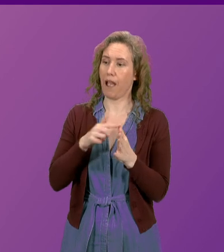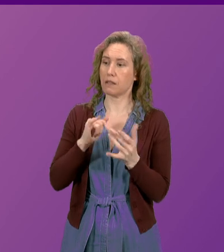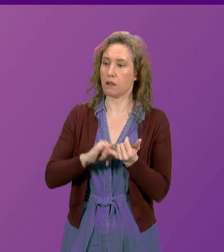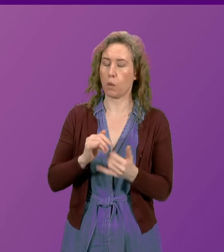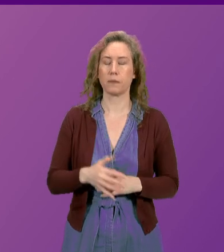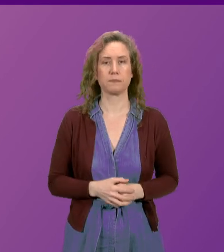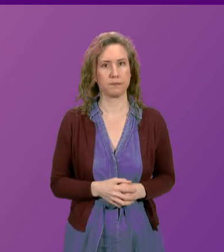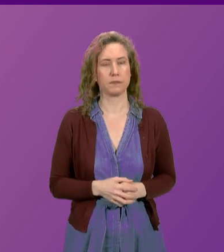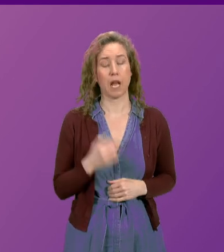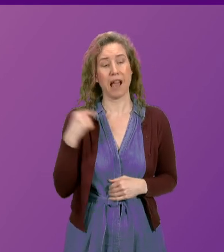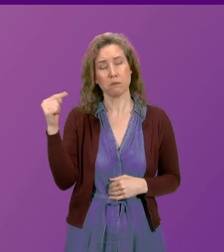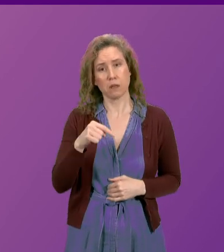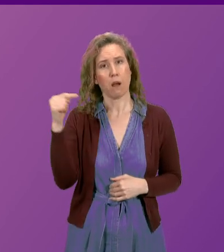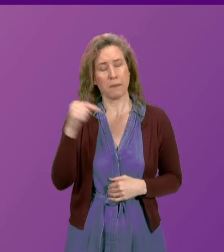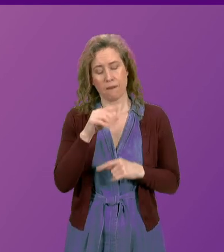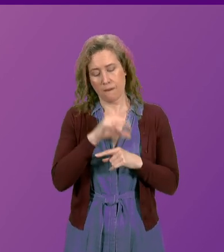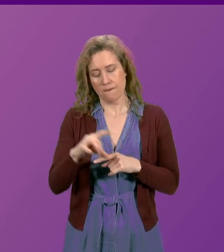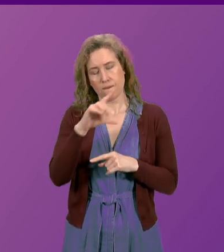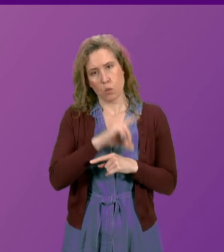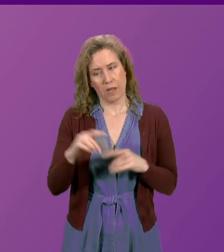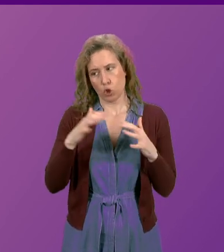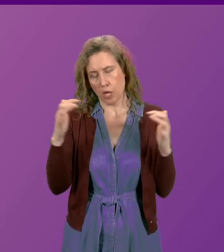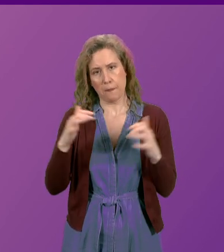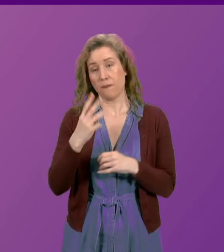I have been coming to the chamber week after week for the past three years,